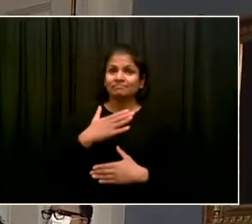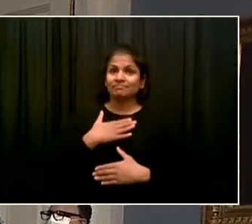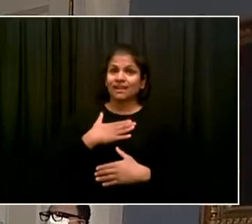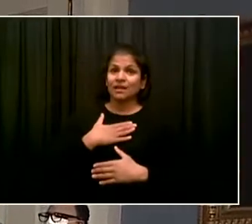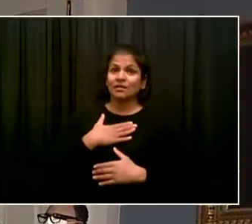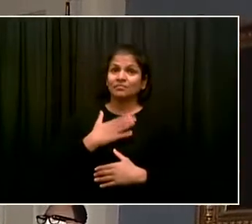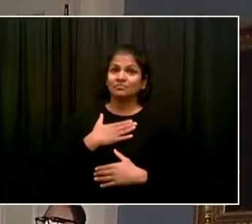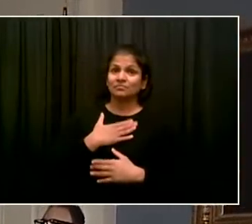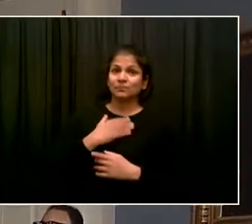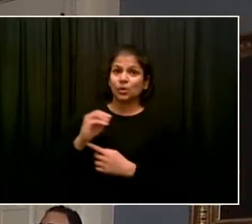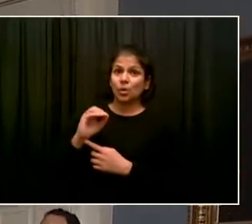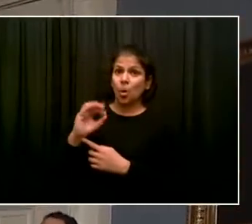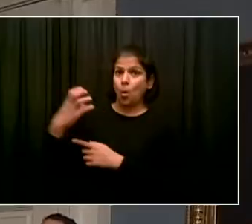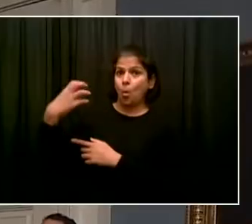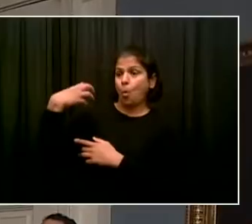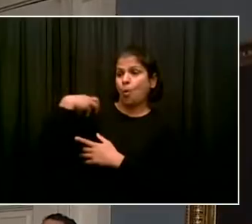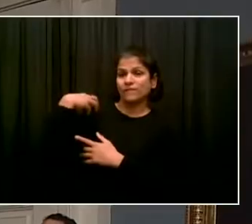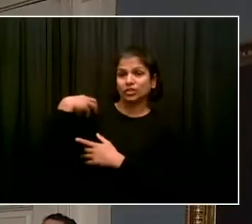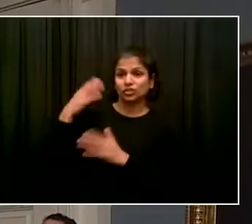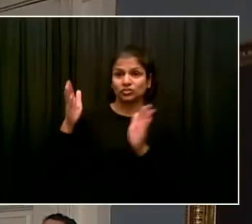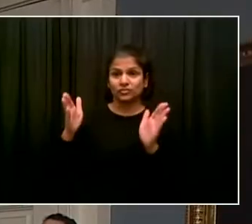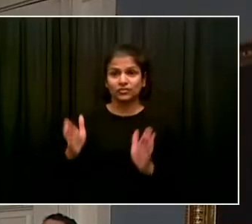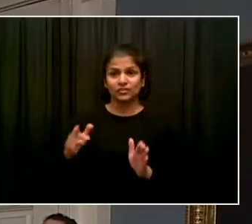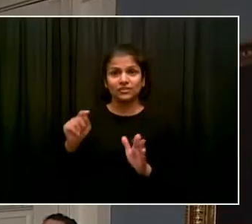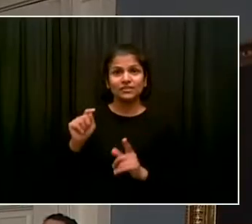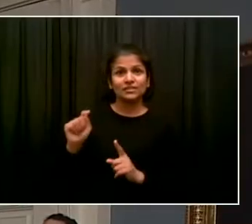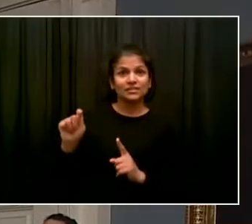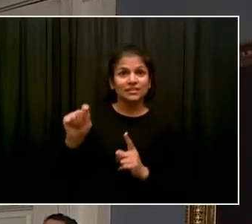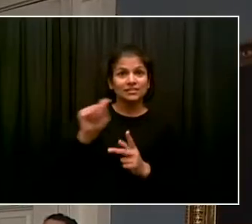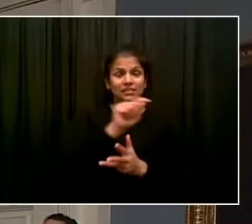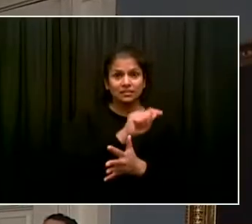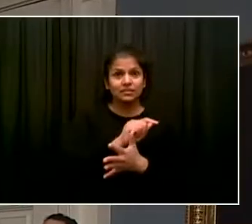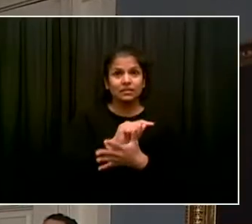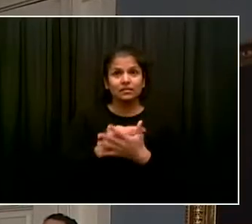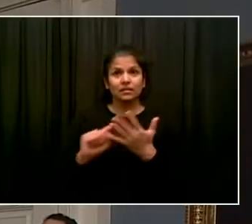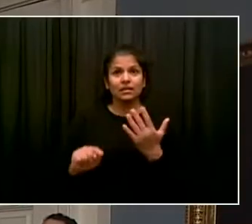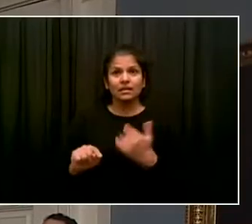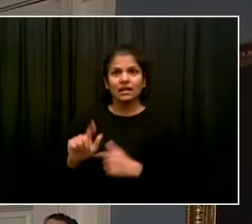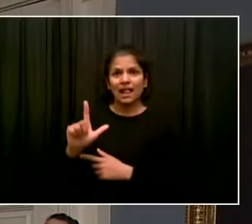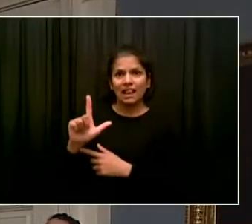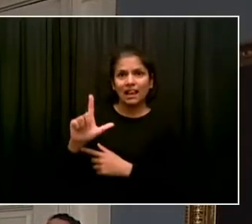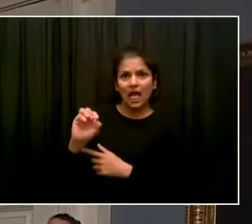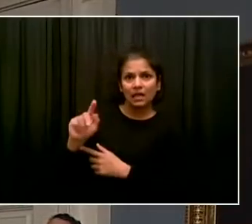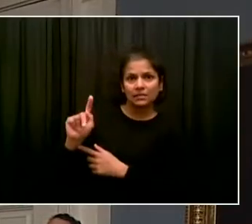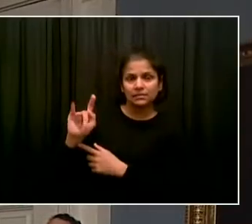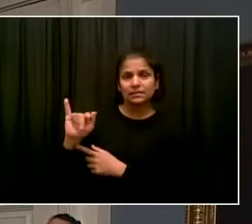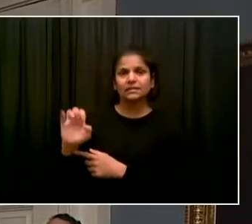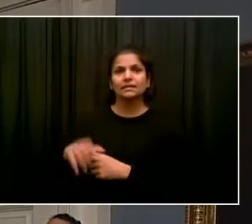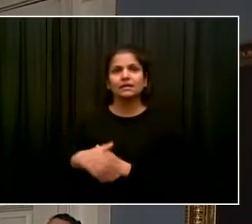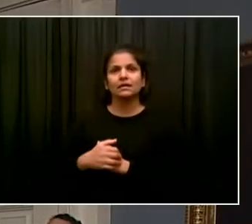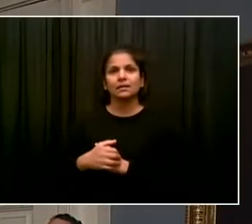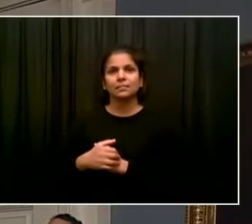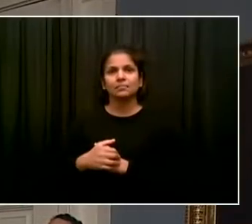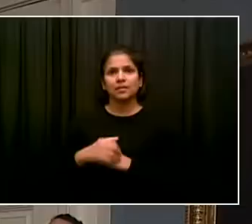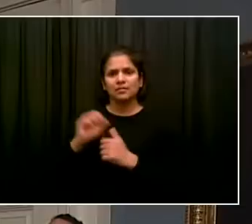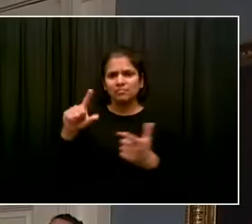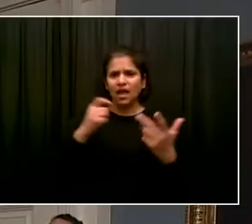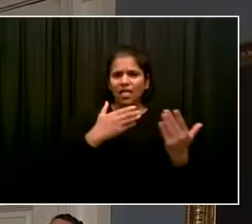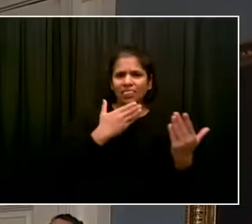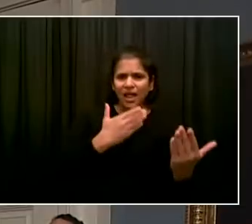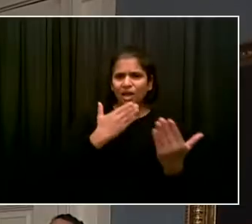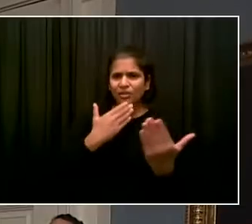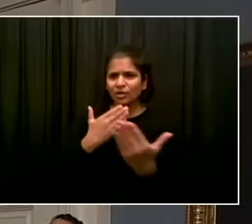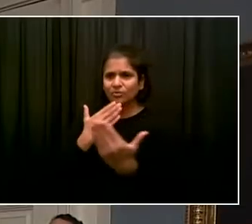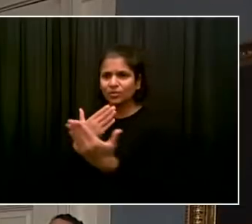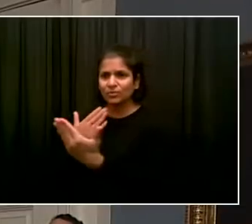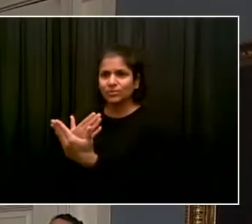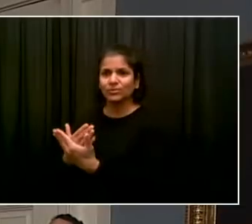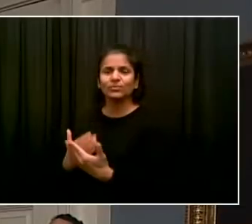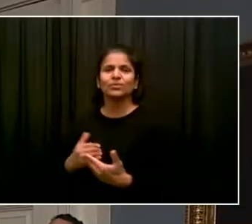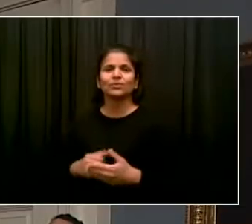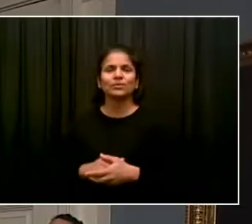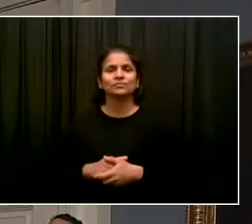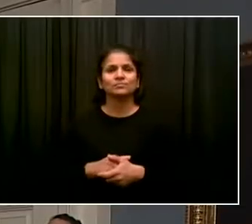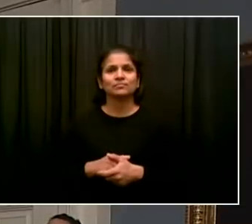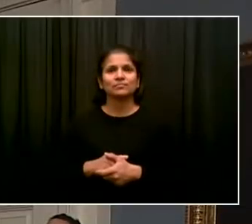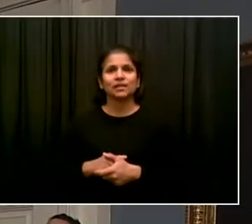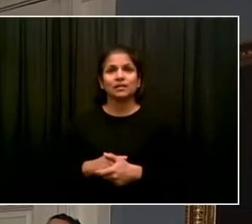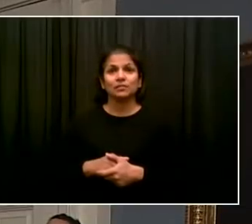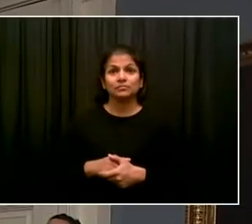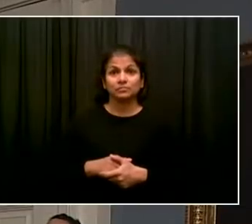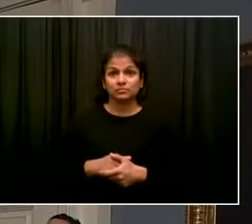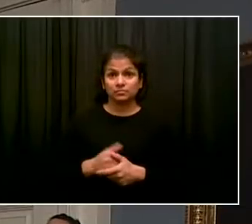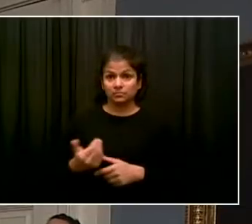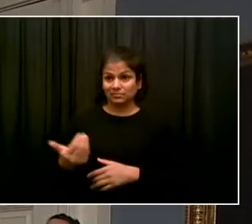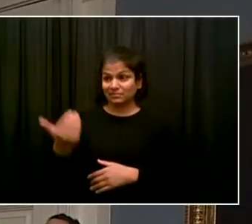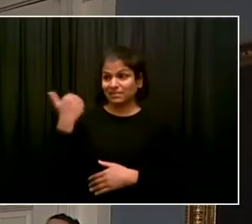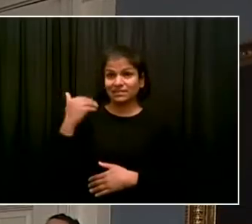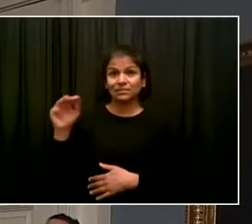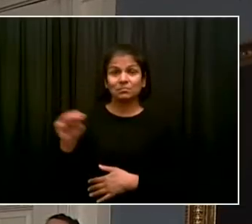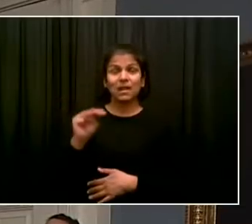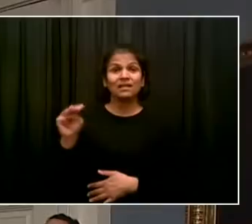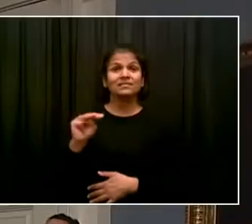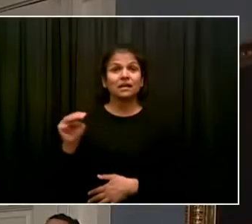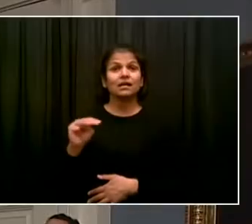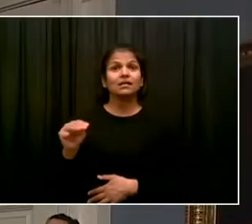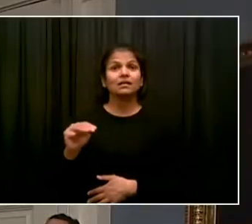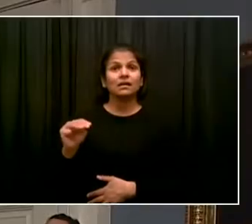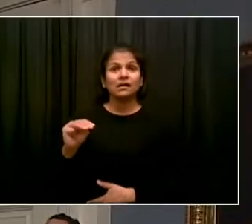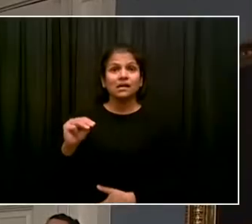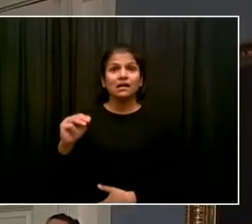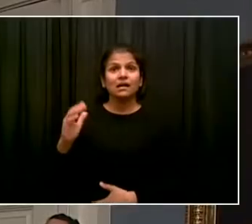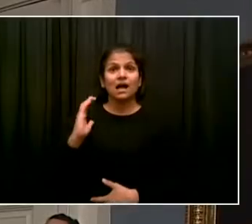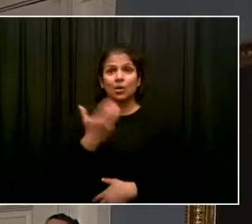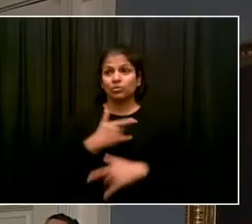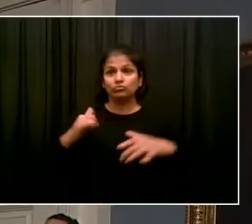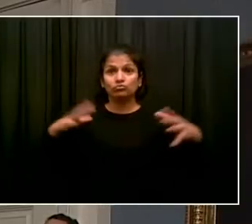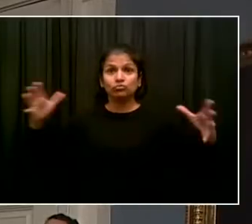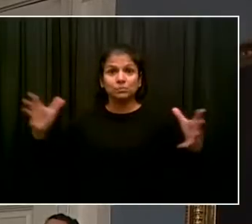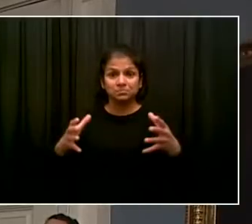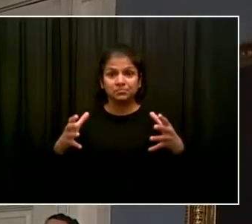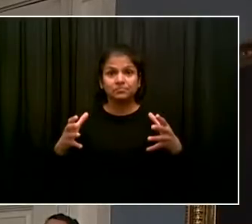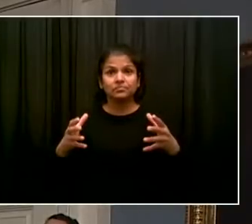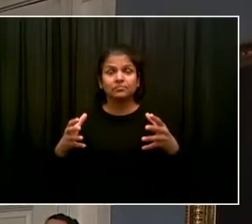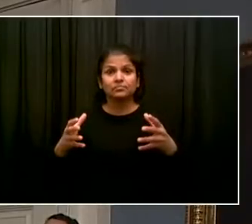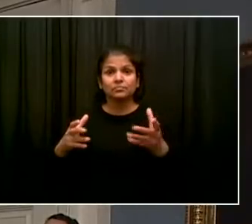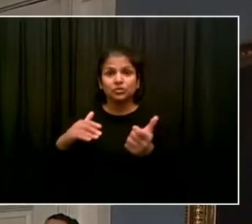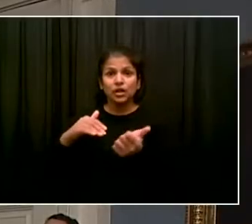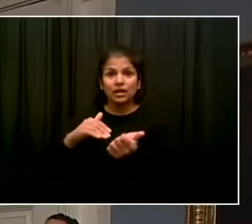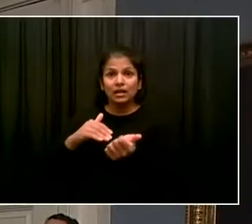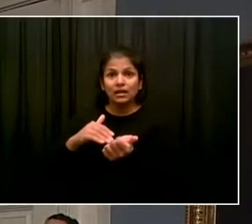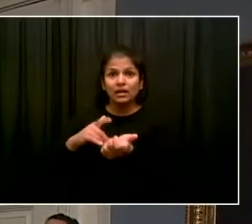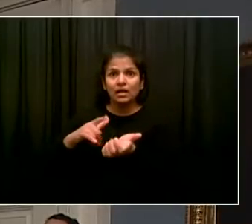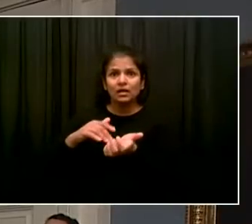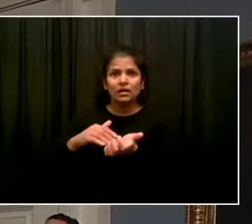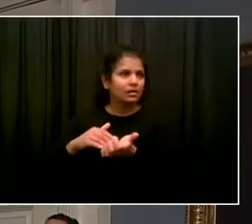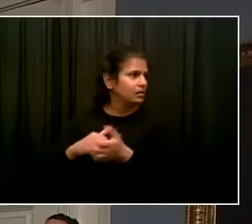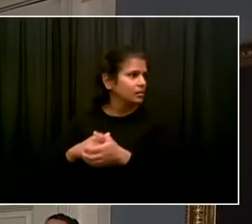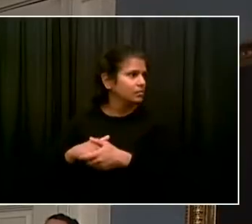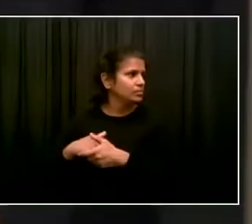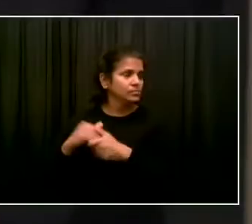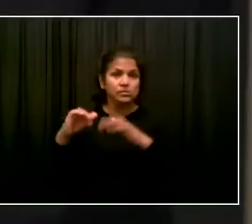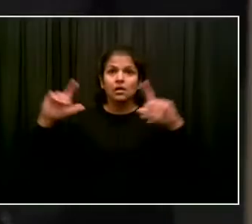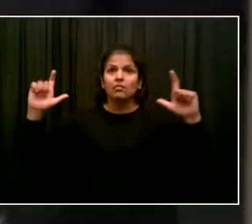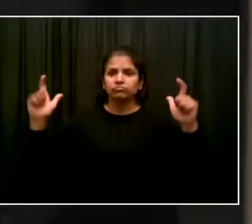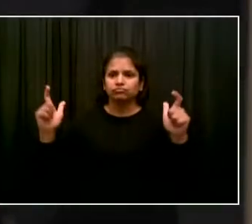OFFICES. TO MY